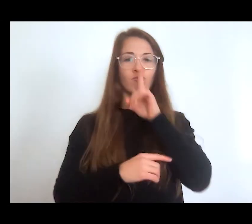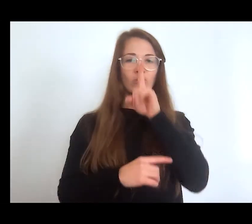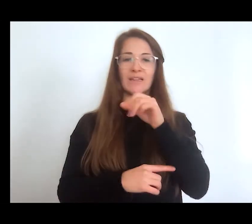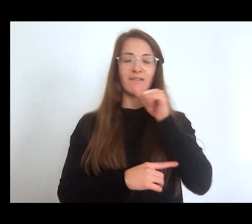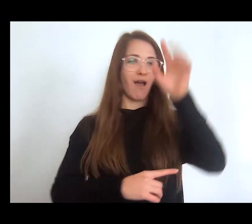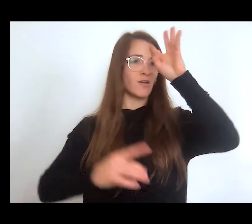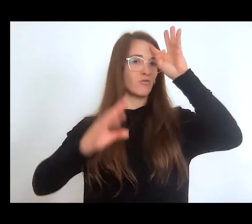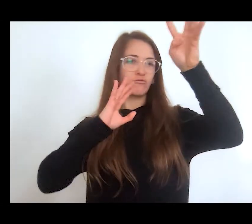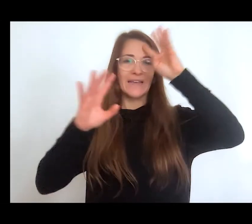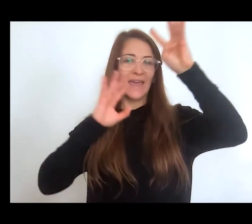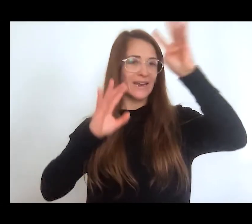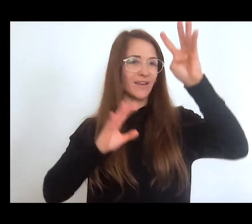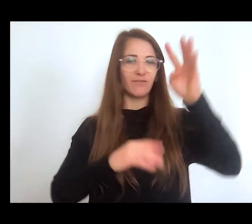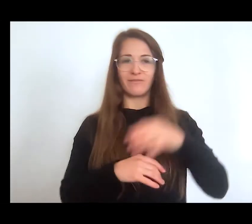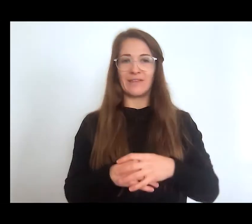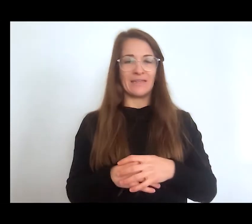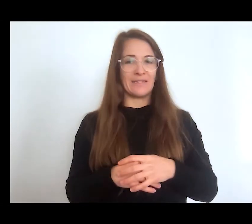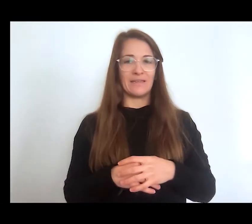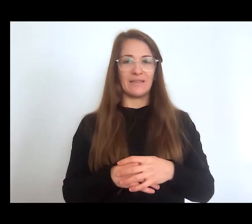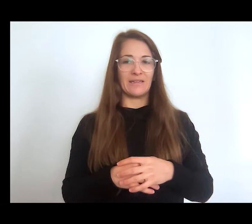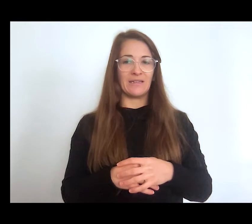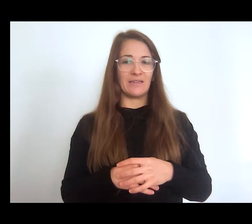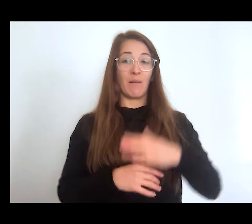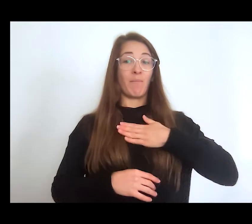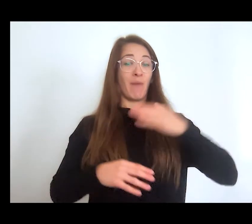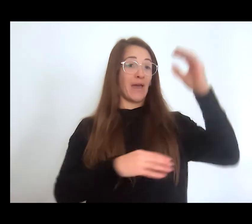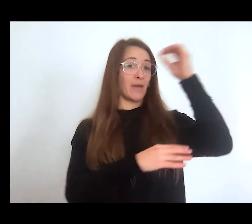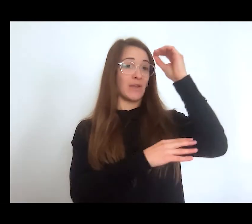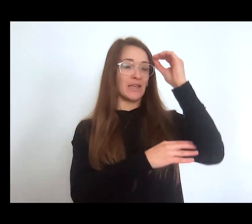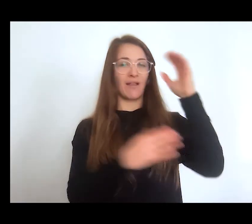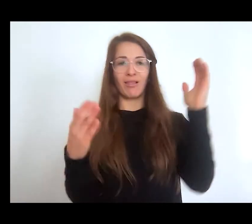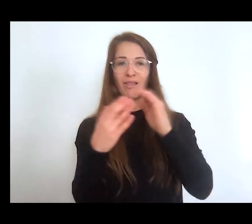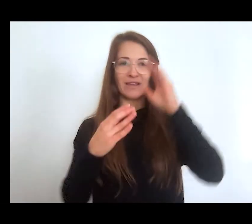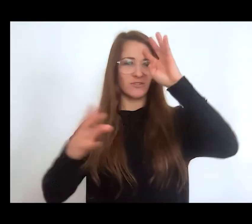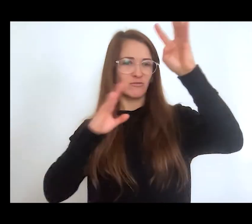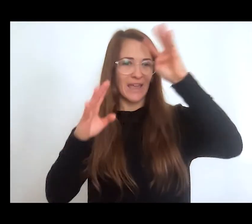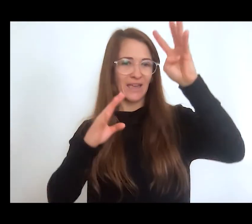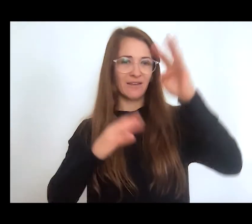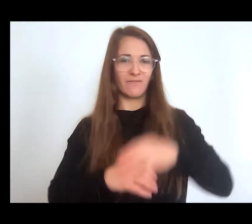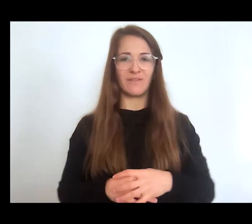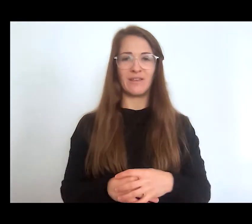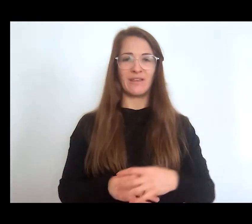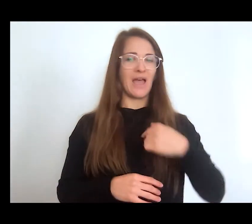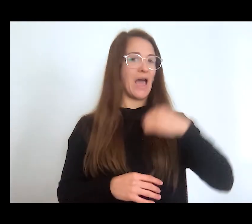TEACHING, IT WASN'T CREATIVE AND